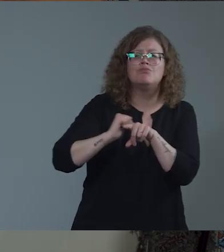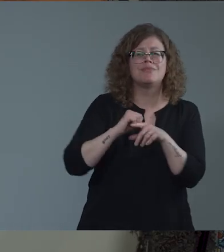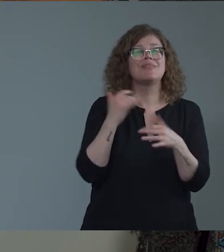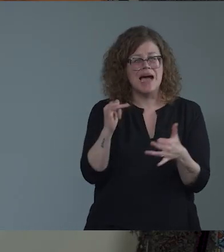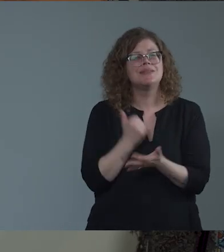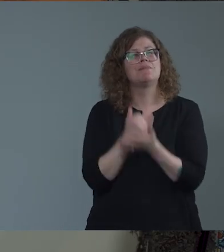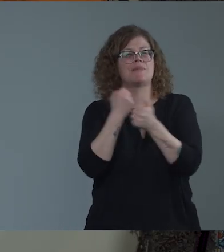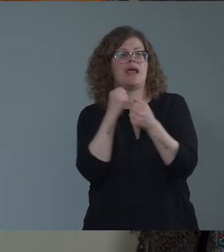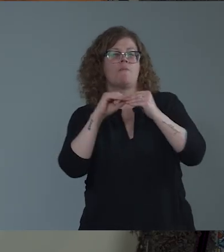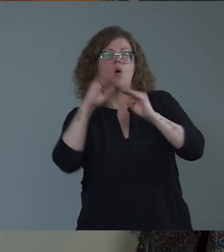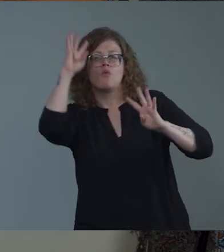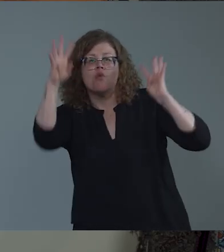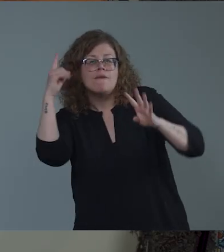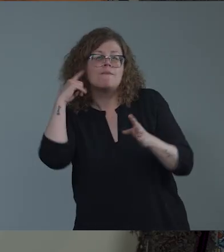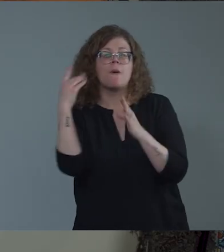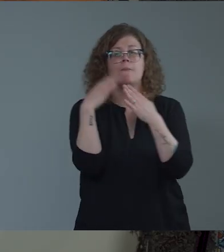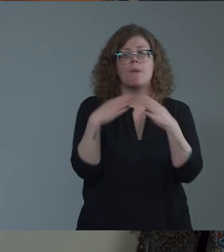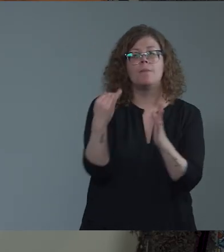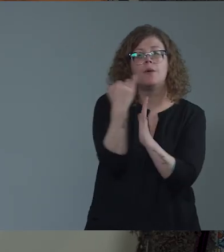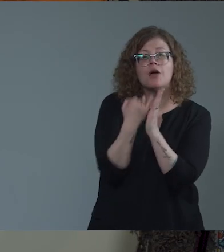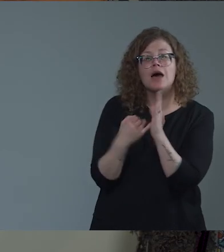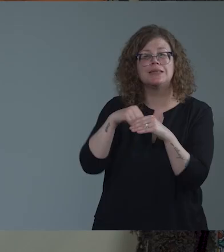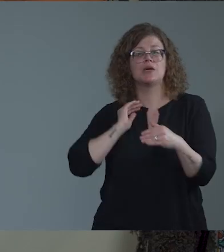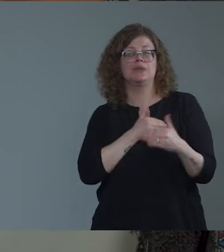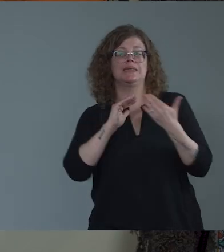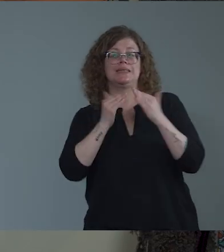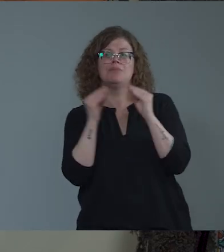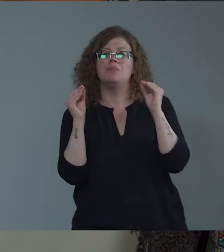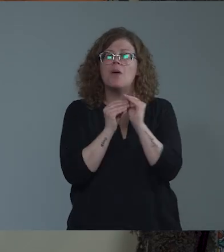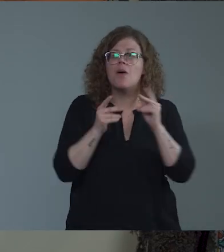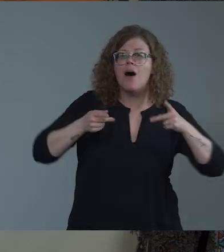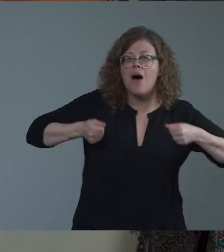are somehow not given the same,